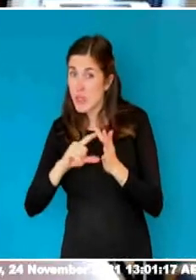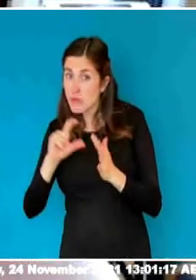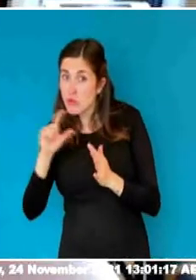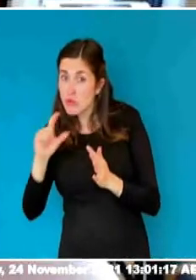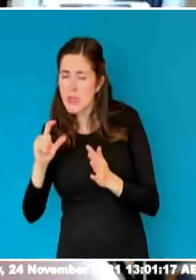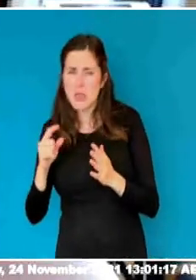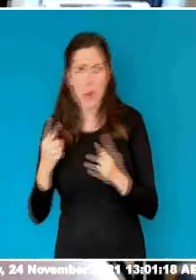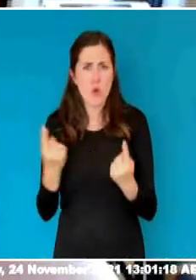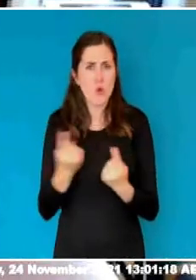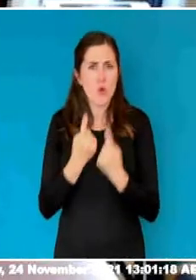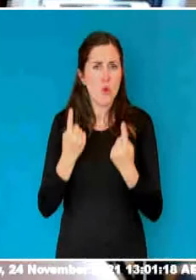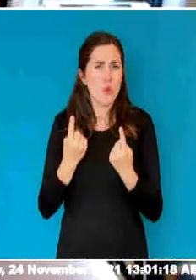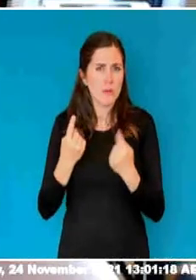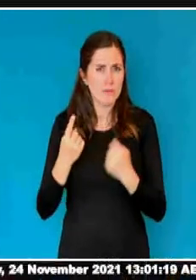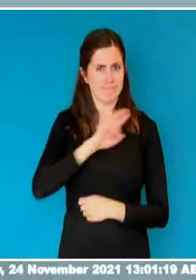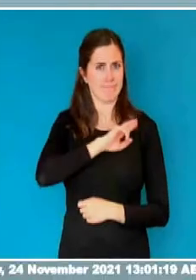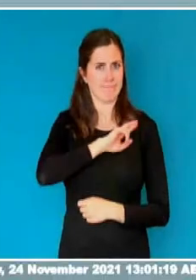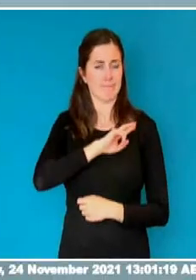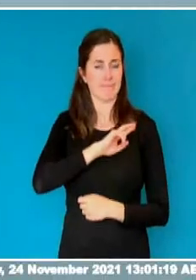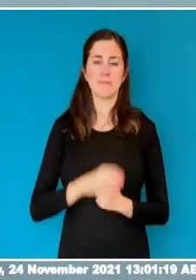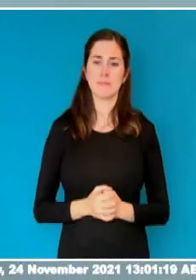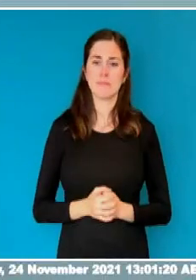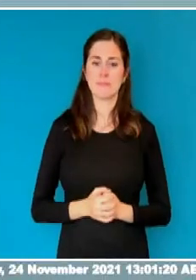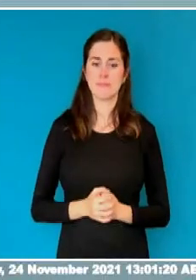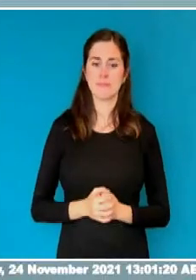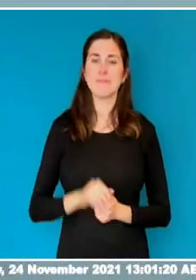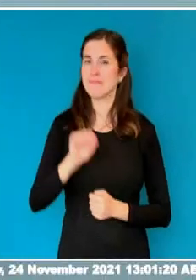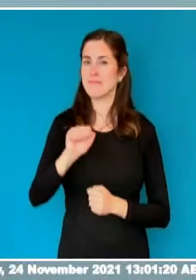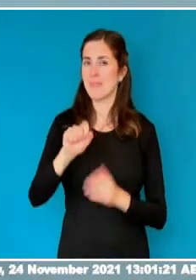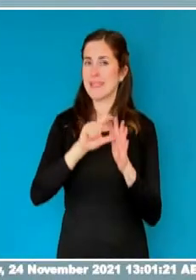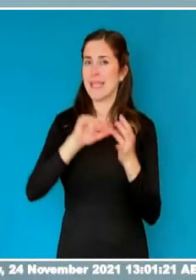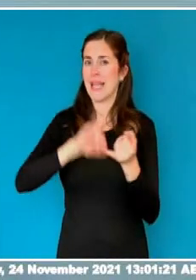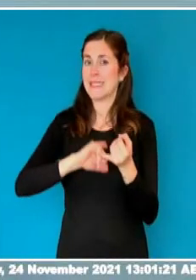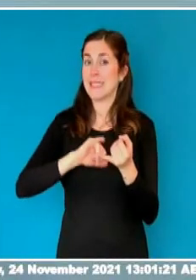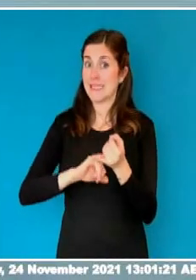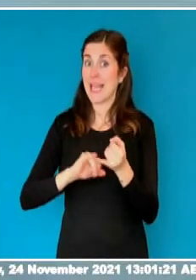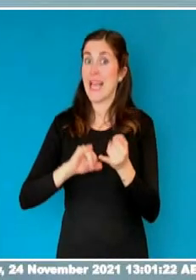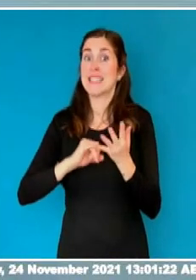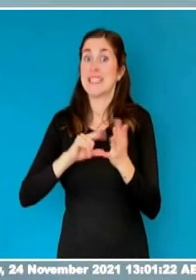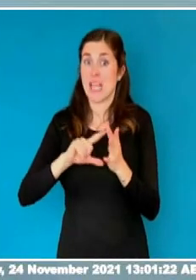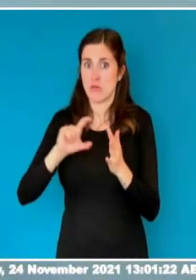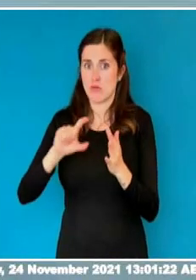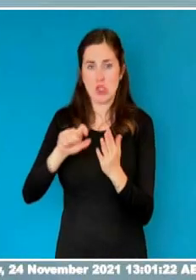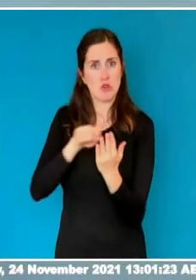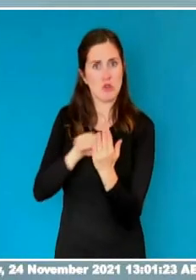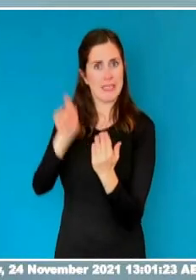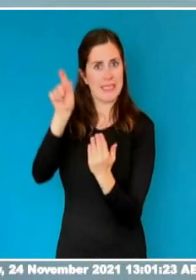Commissioner, certainly the Secretary as the accountable authority is accountable for all performance measures in the organisation.